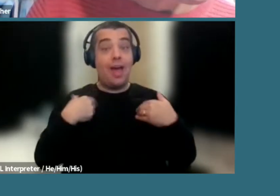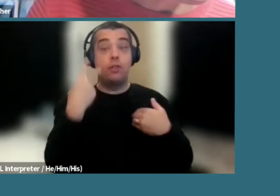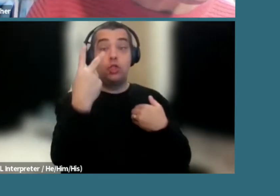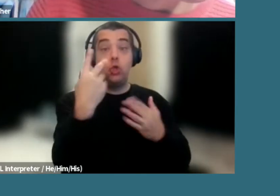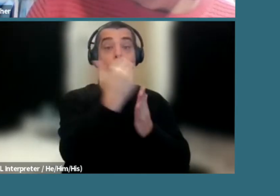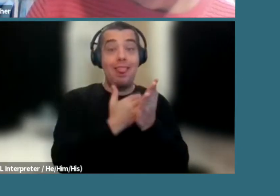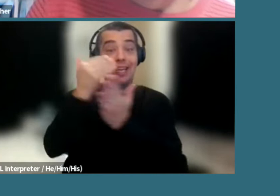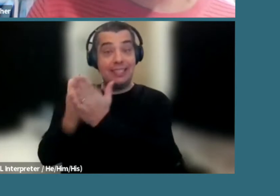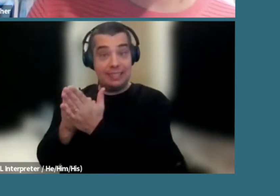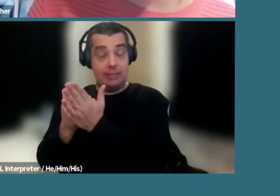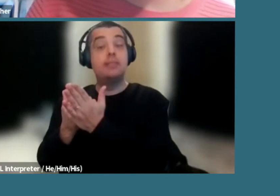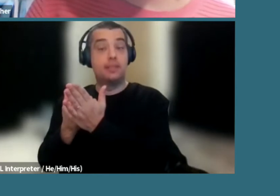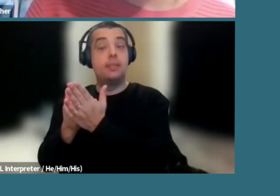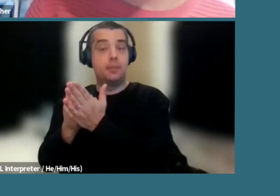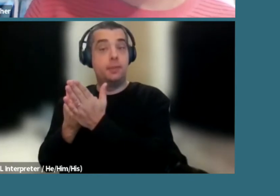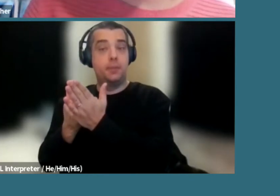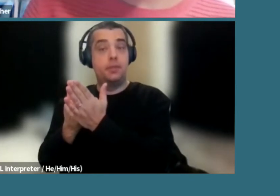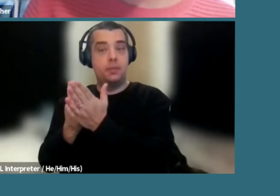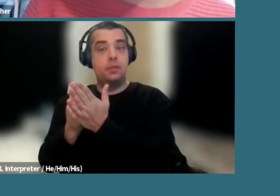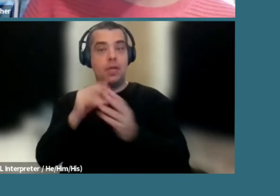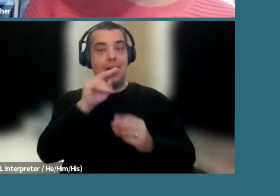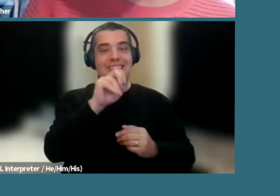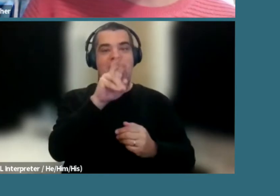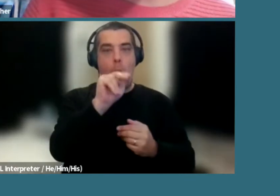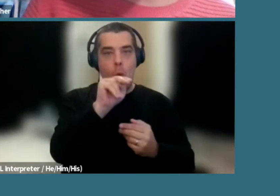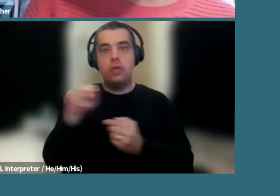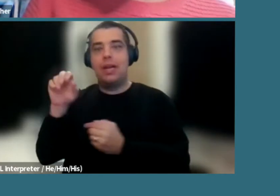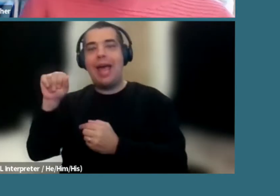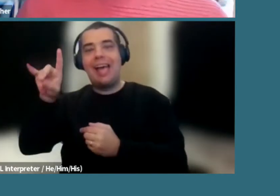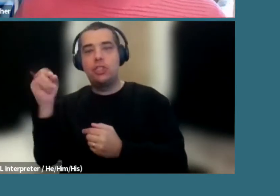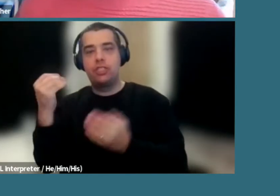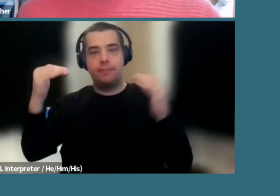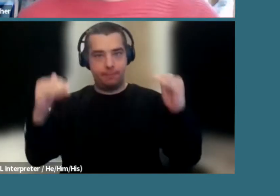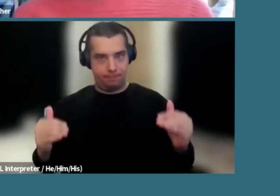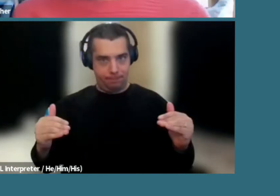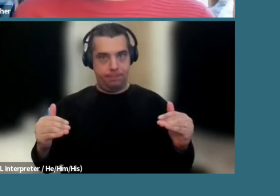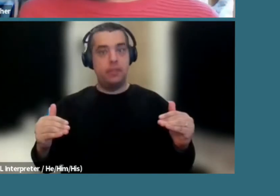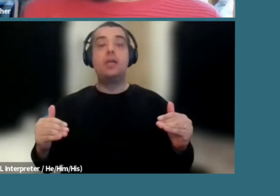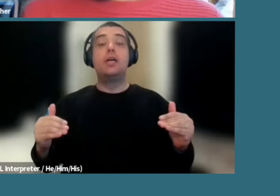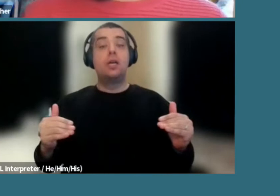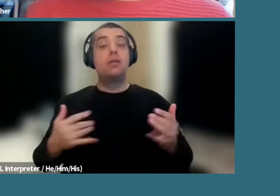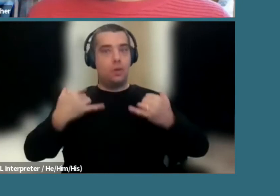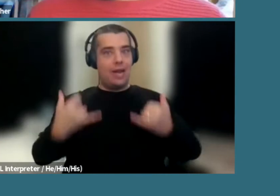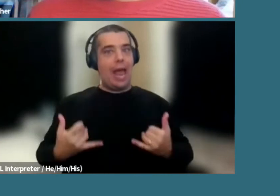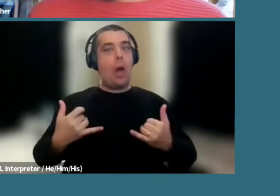this list of certain nouns and the list of adjectives. So at this point, I'm going to encourage